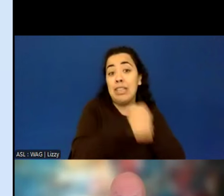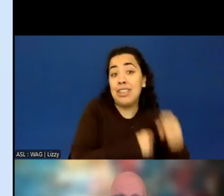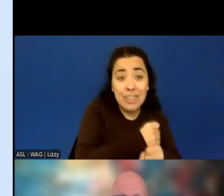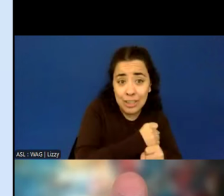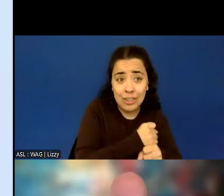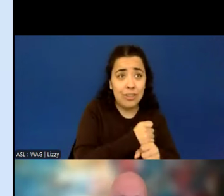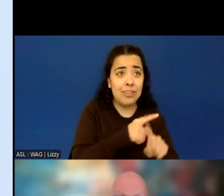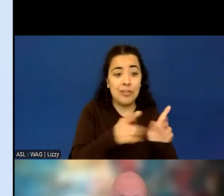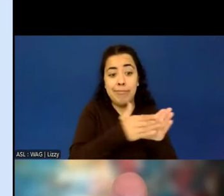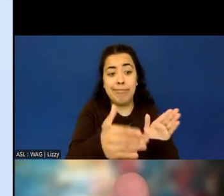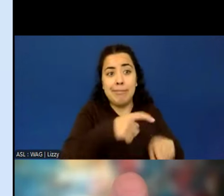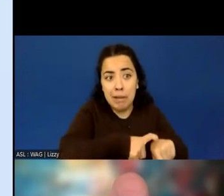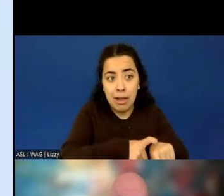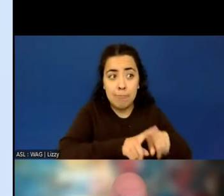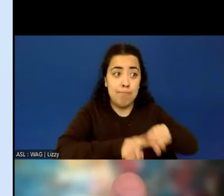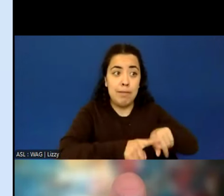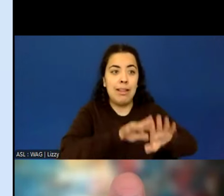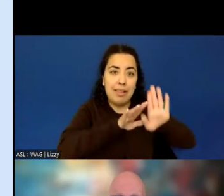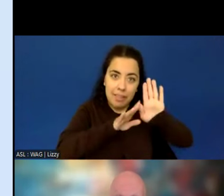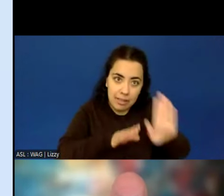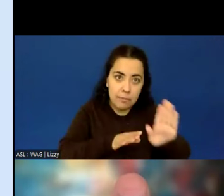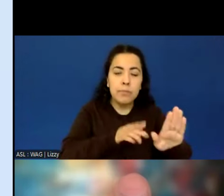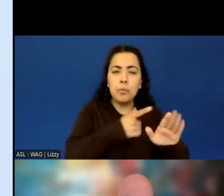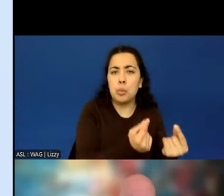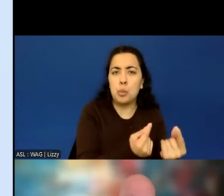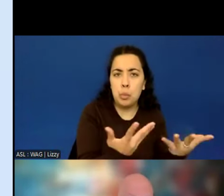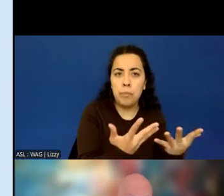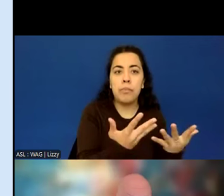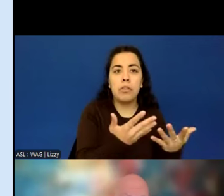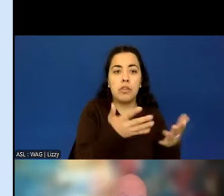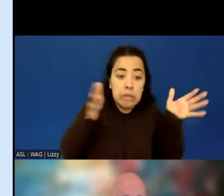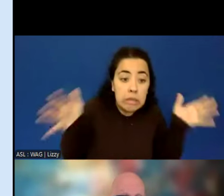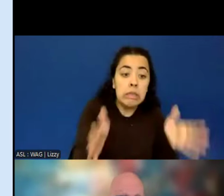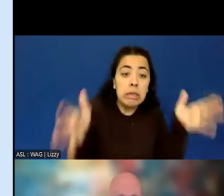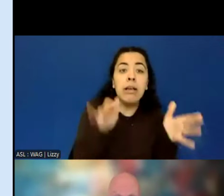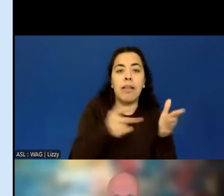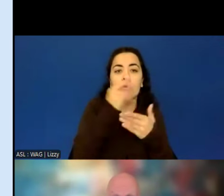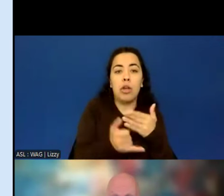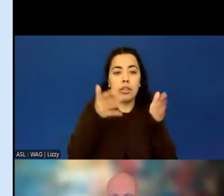the one who is driving those projects forward. I think with the airline example that I mentioned,